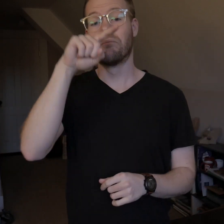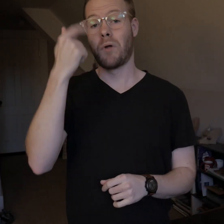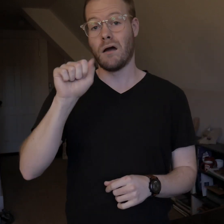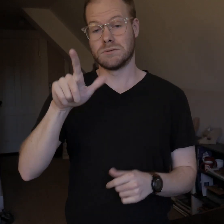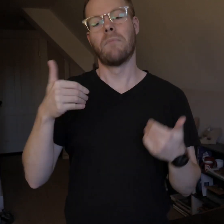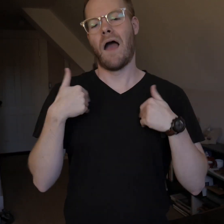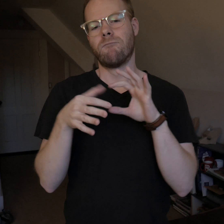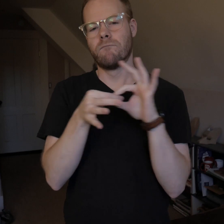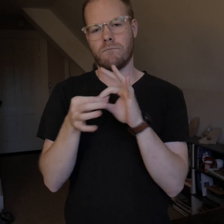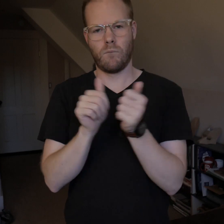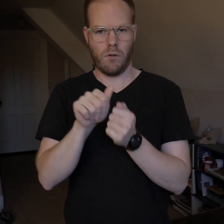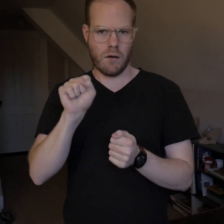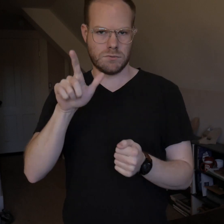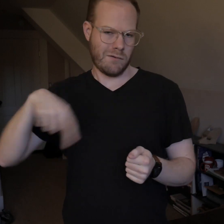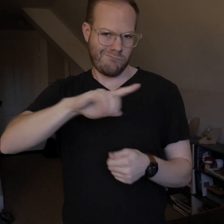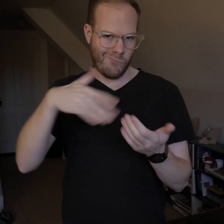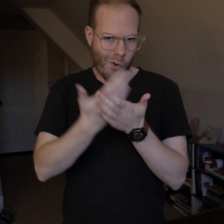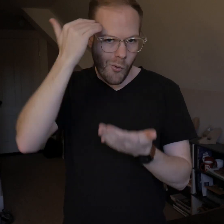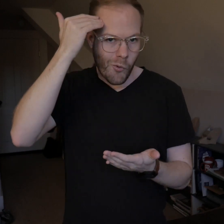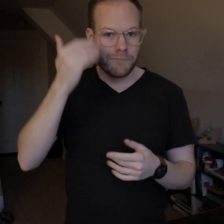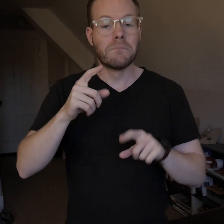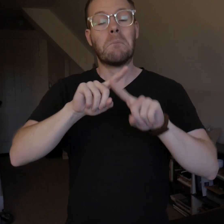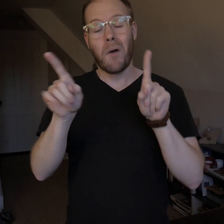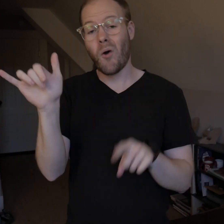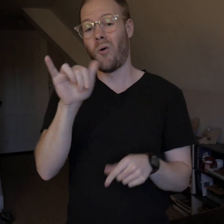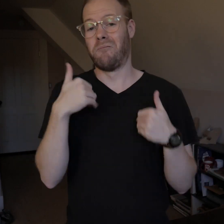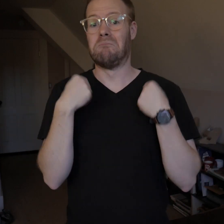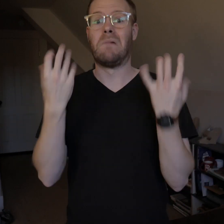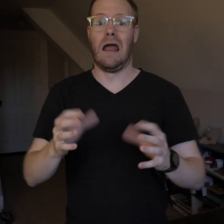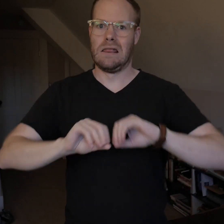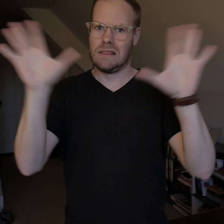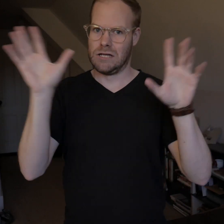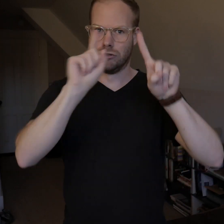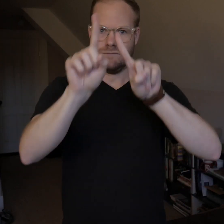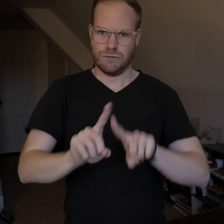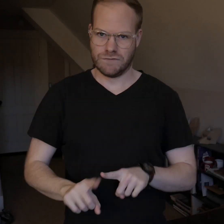Black ASL has ties with the ASL that we are all familiar with, but it also has many clear differences.